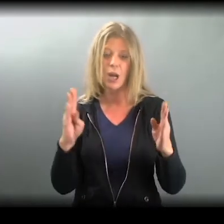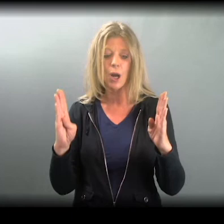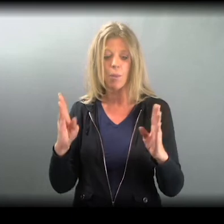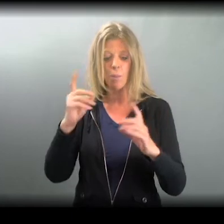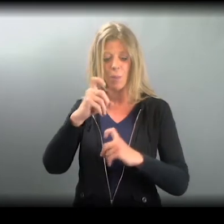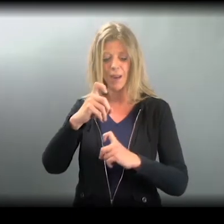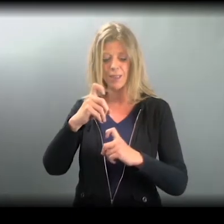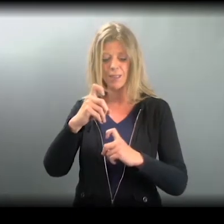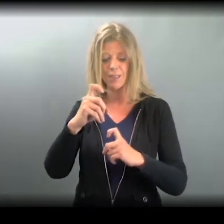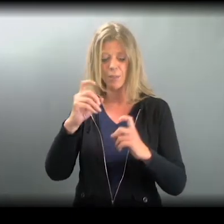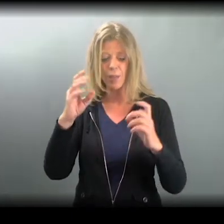BOX